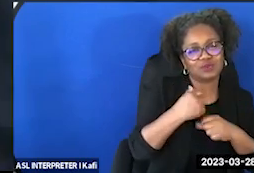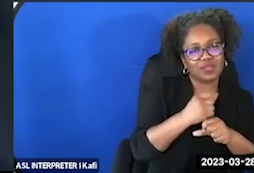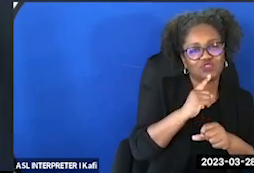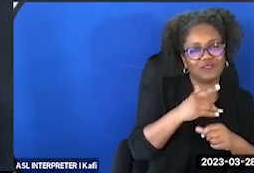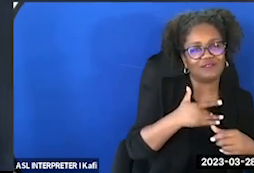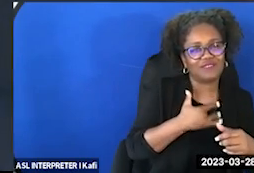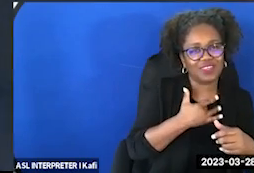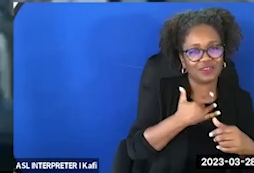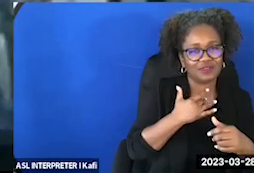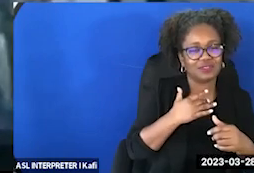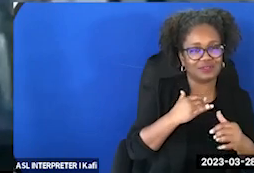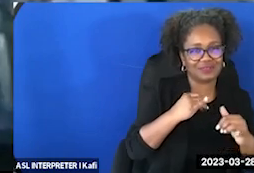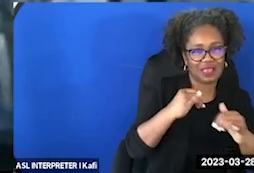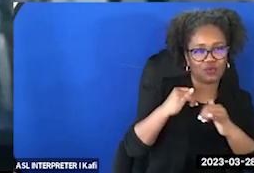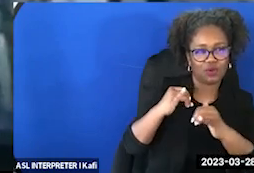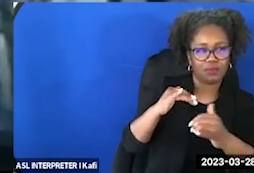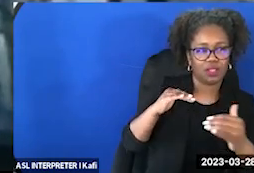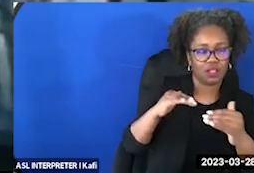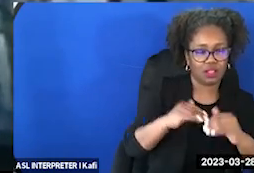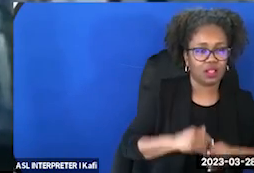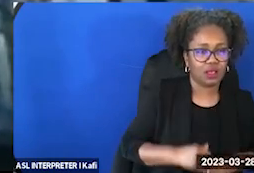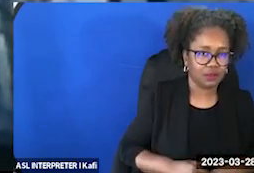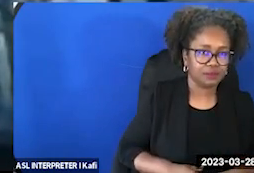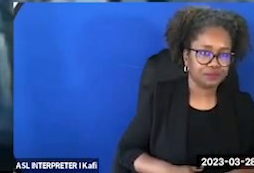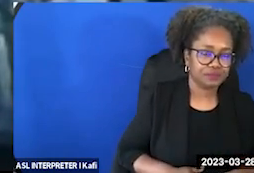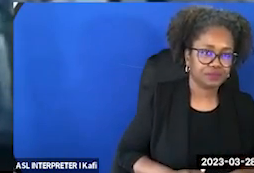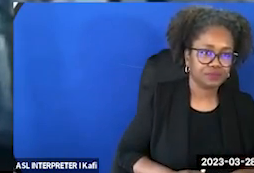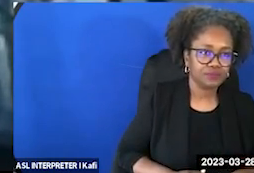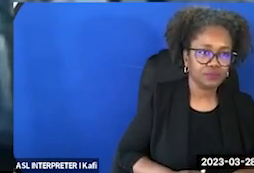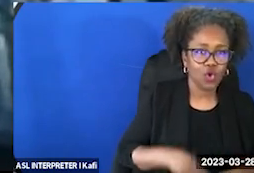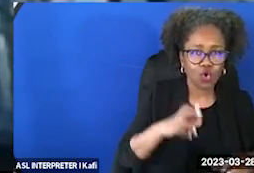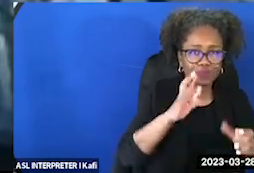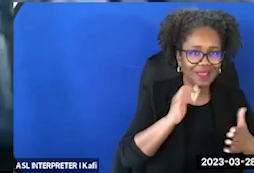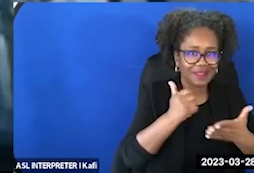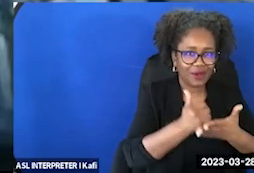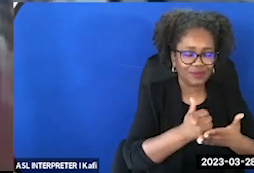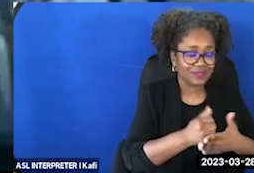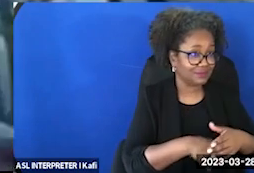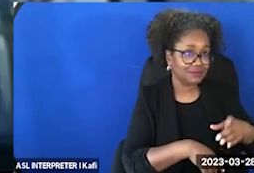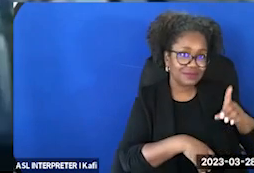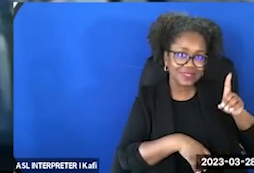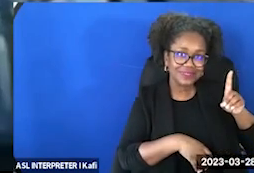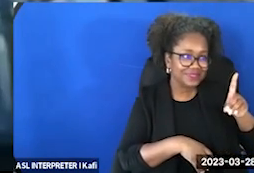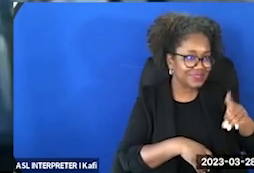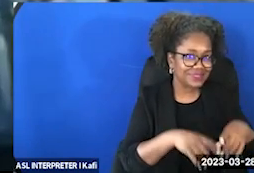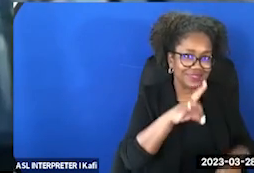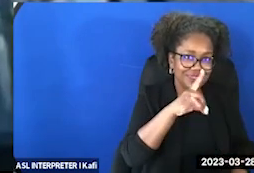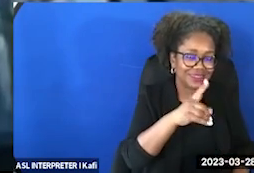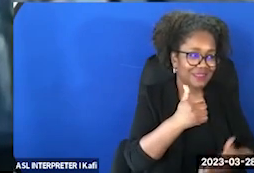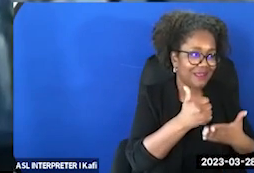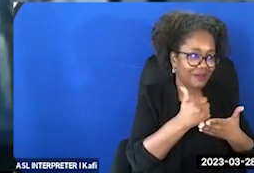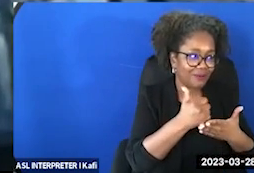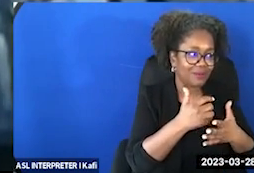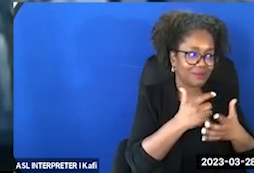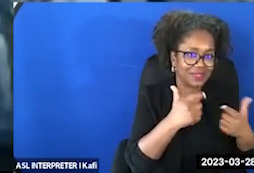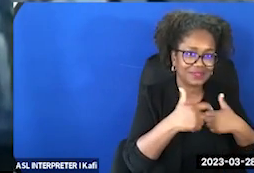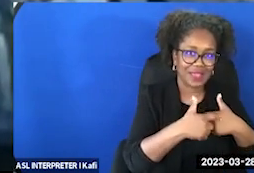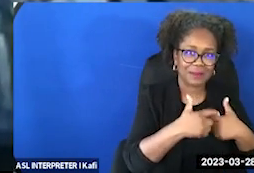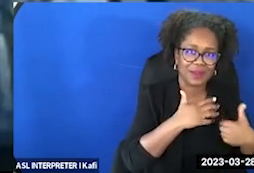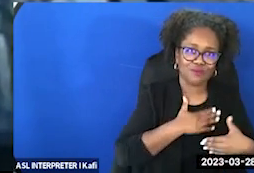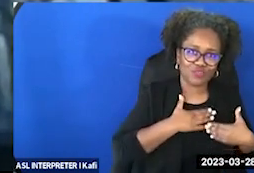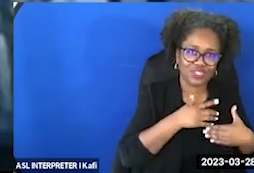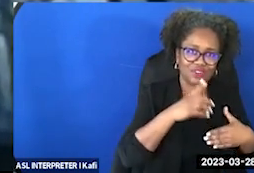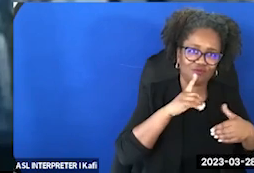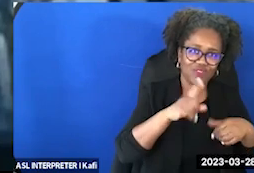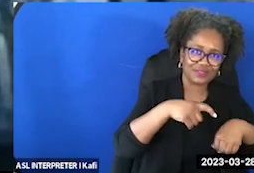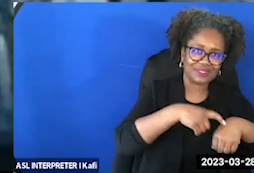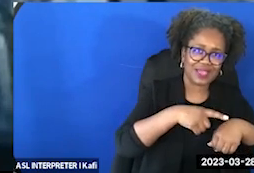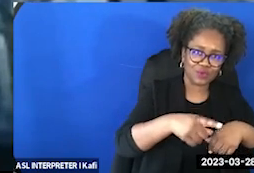Kimberly: So it's kind of a to your question so hopefully that it did. And I appreciate you stepping through that in real time with that example. So I appreciate that